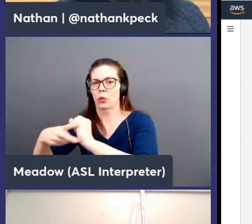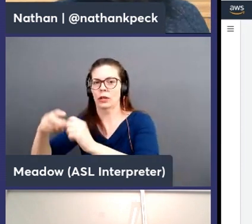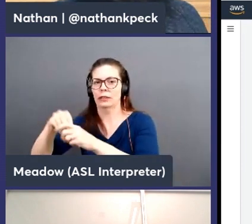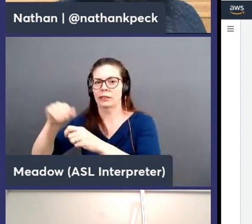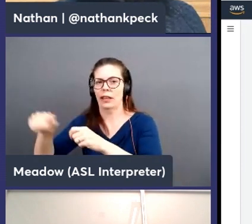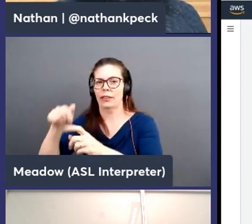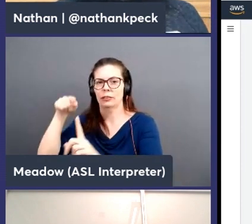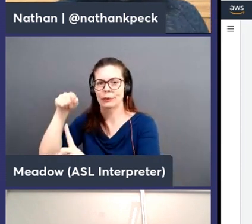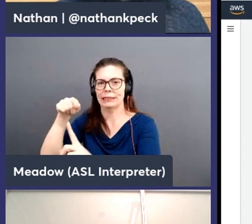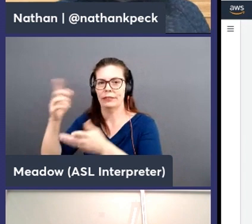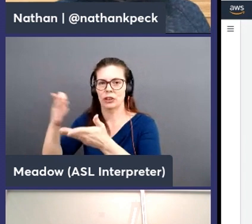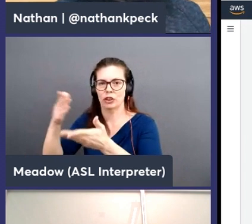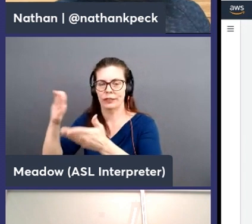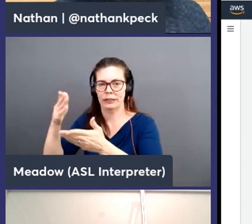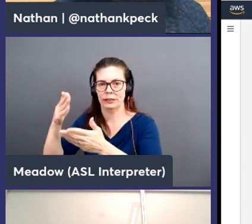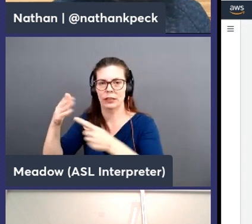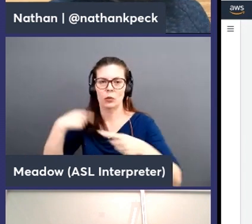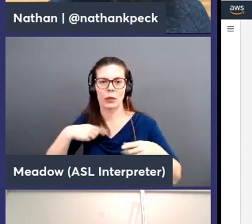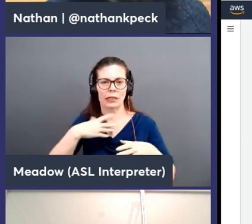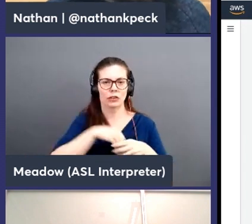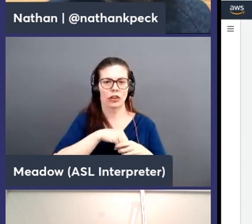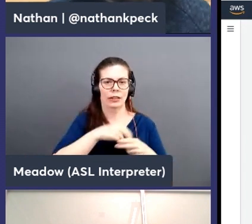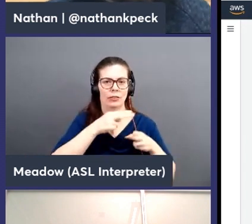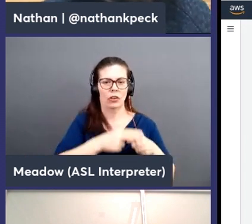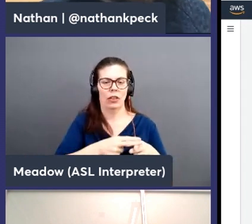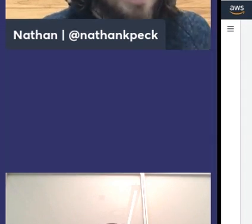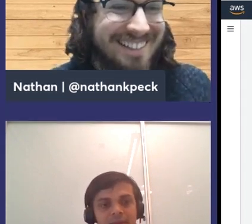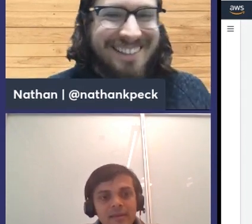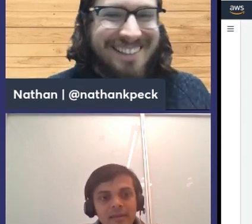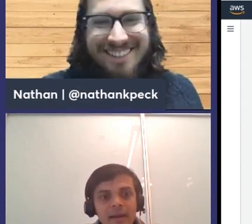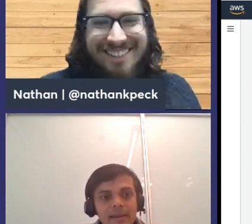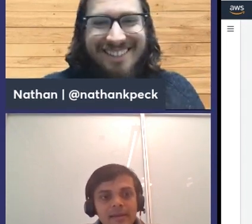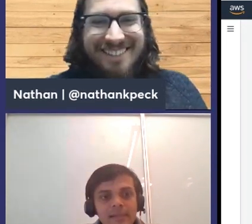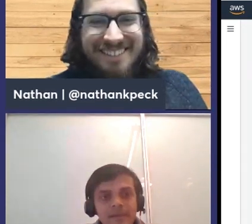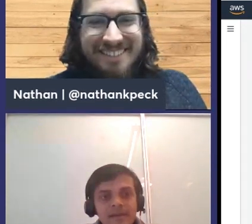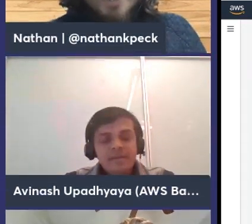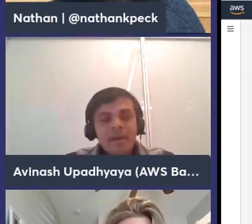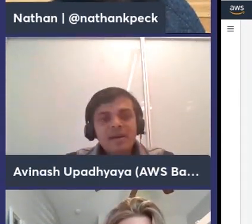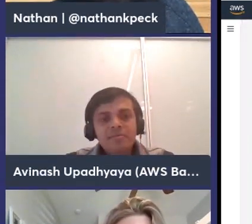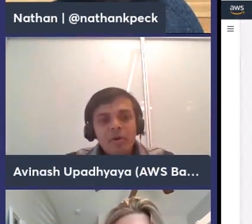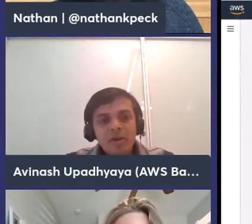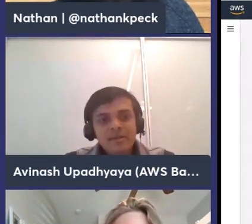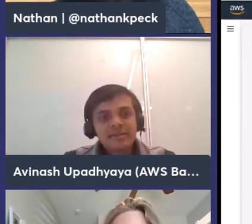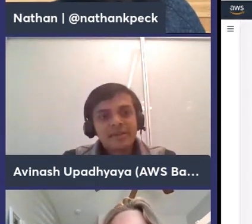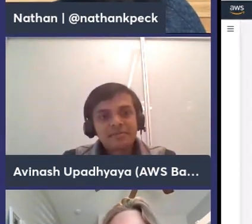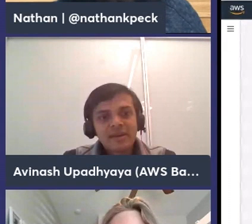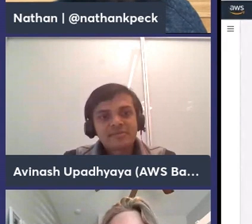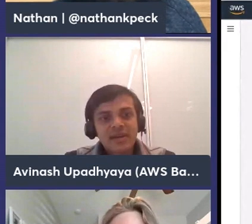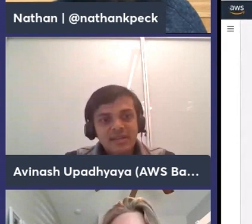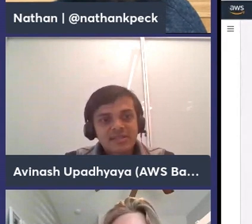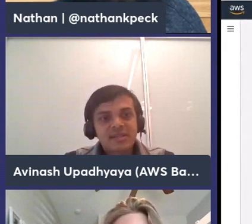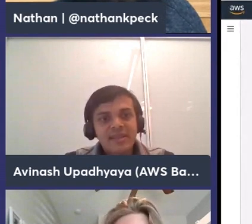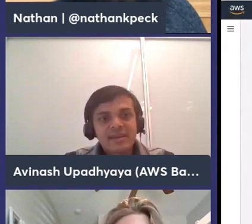This is something we're internally calling the vault, basically. Yeah, the backup vault is an infrastructure